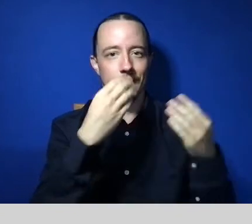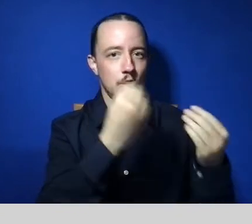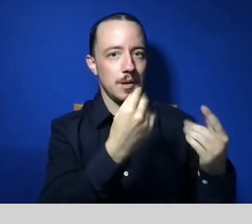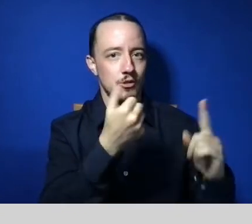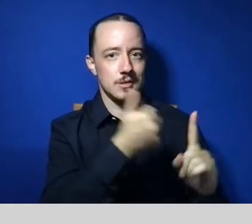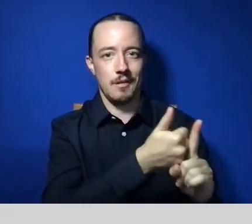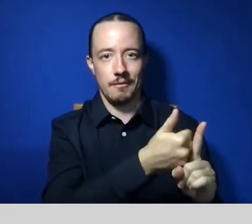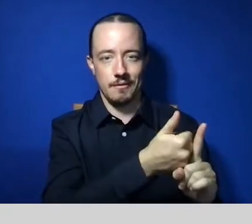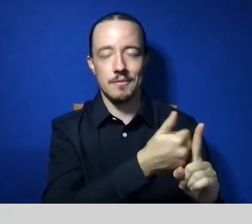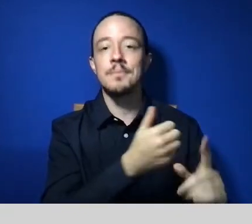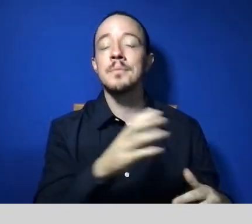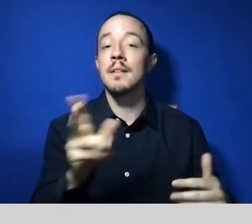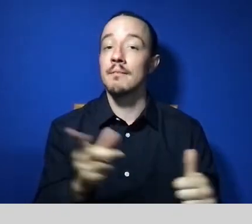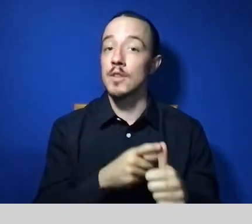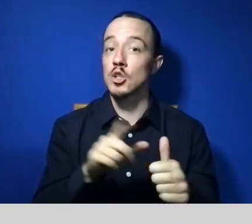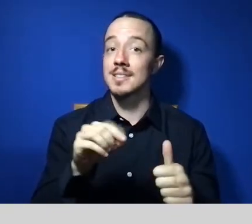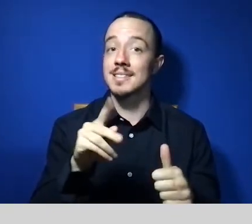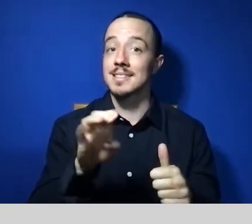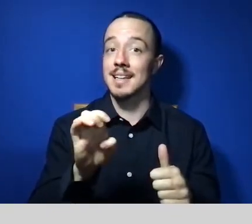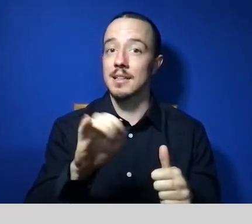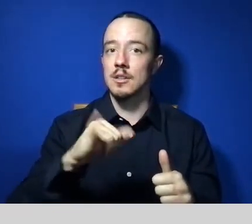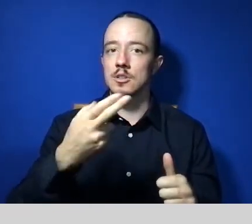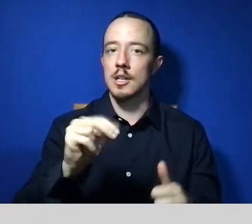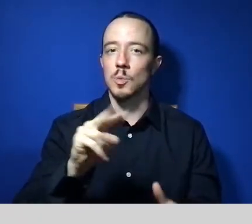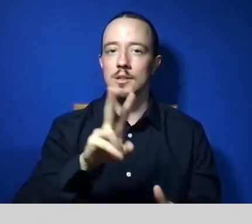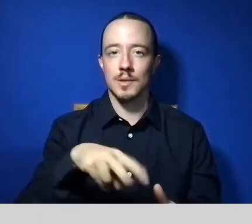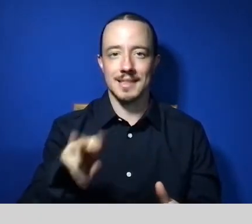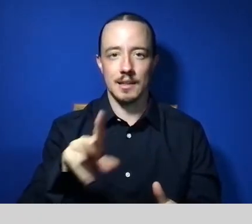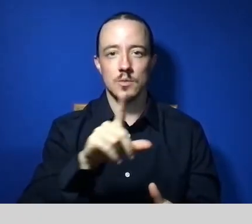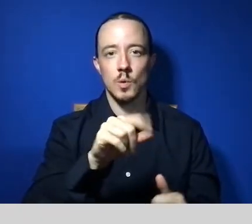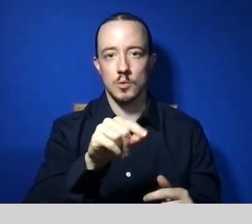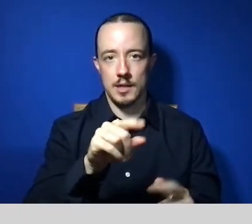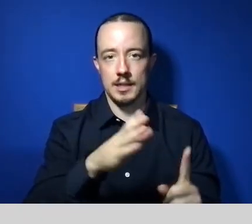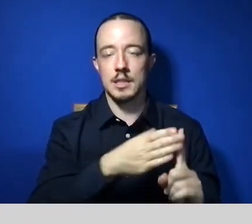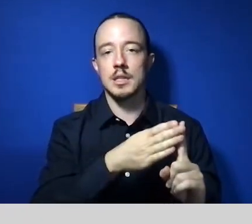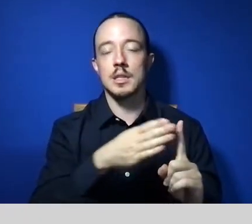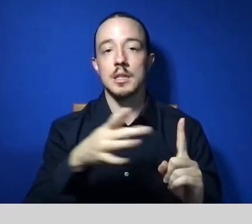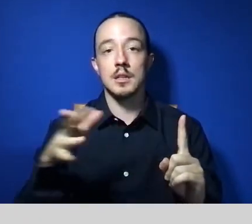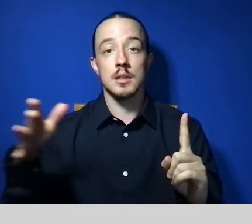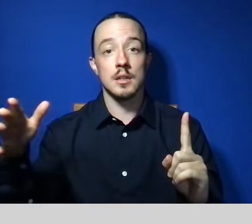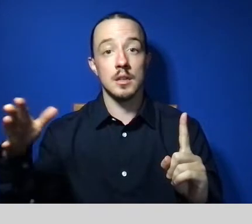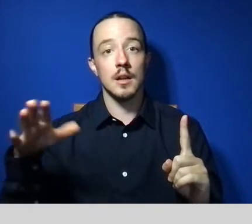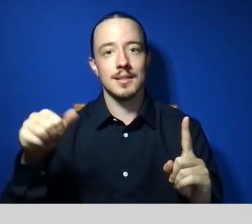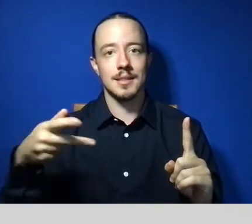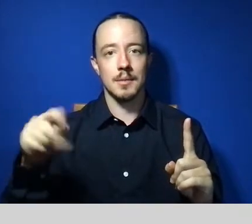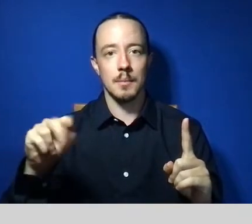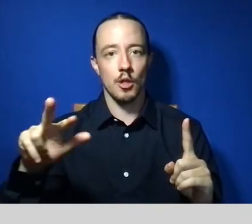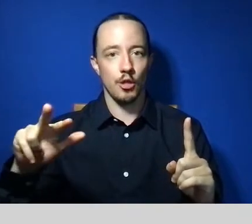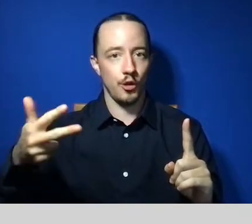The first date for this data set is January 22nd, 2020. And it runs up to September 3rd.